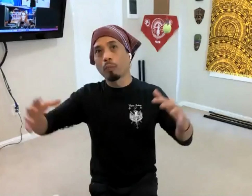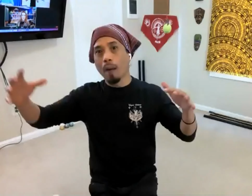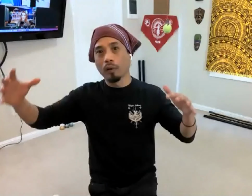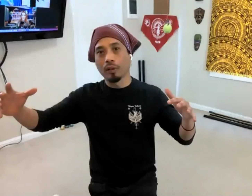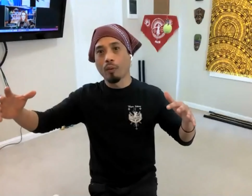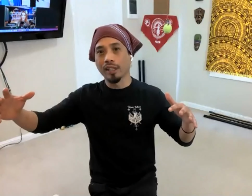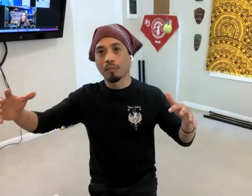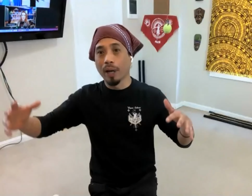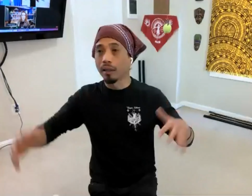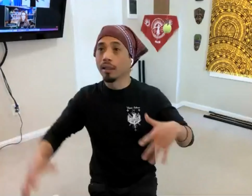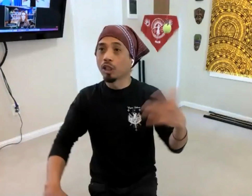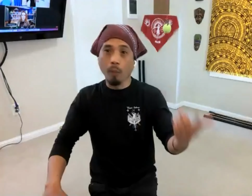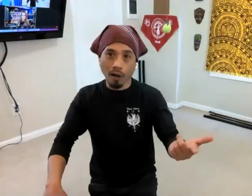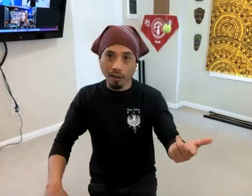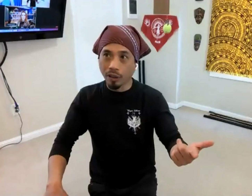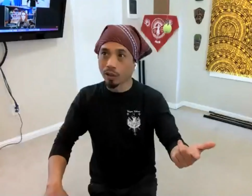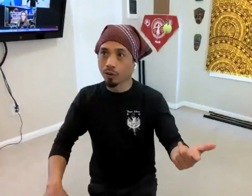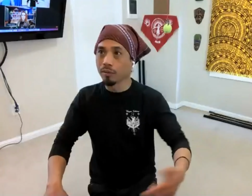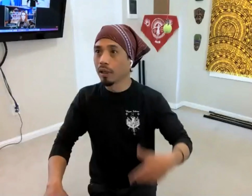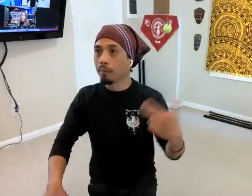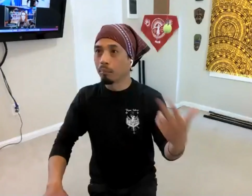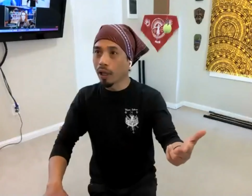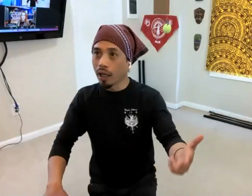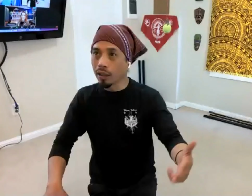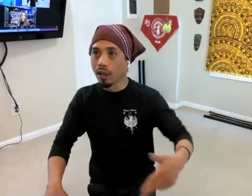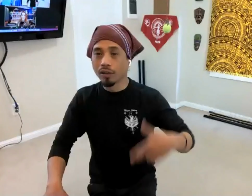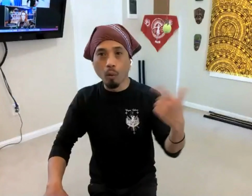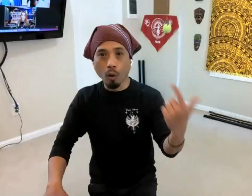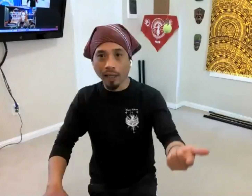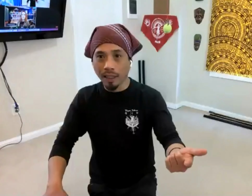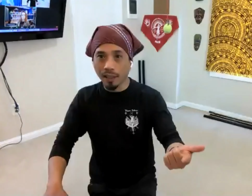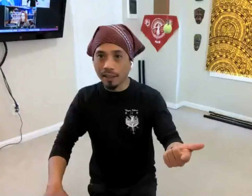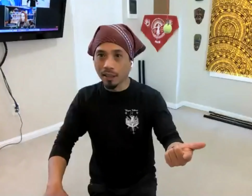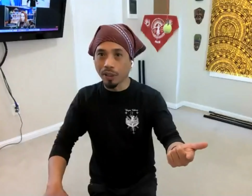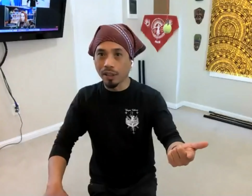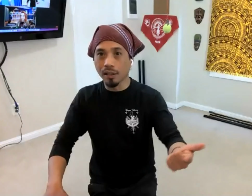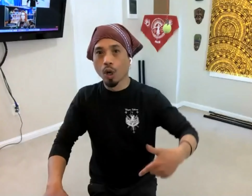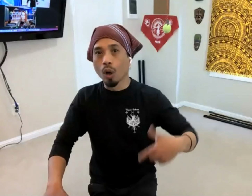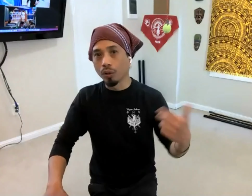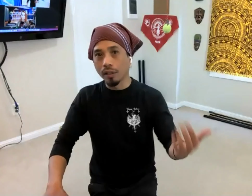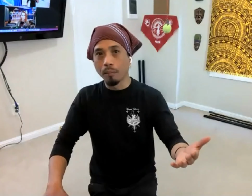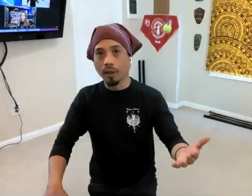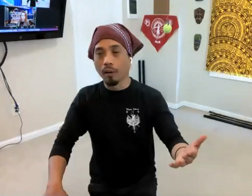THAT'S HOW IT BECAME MORE POPULAR IN THE WEST. SPARTA,